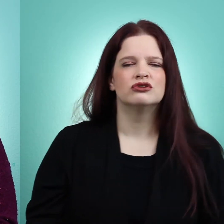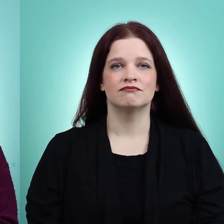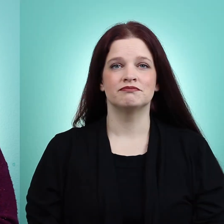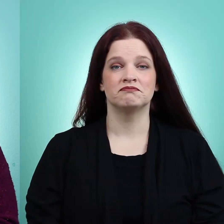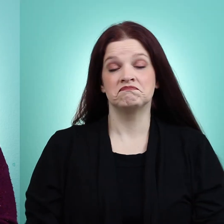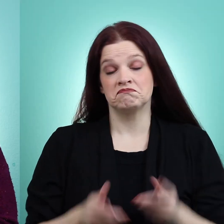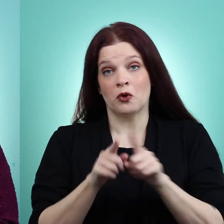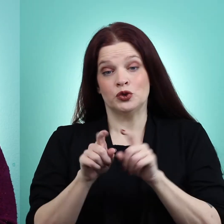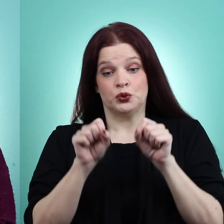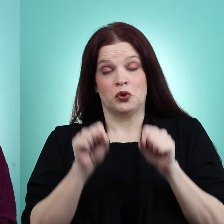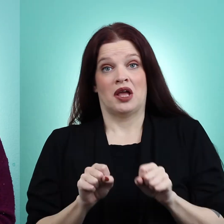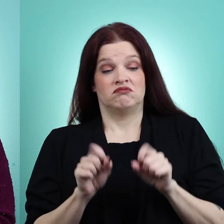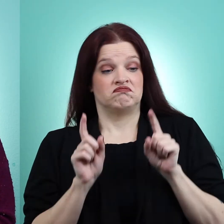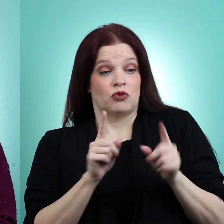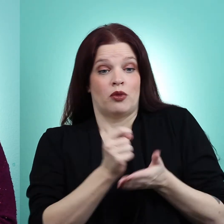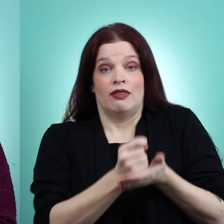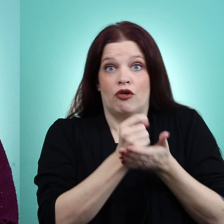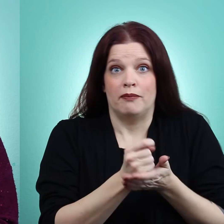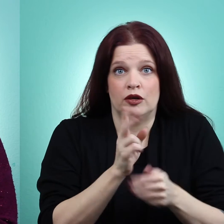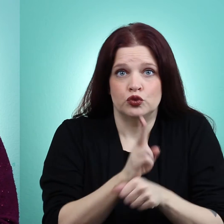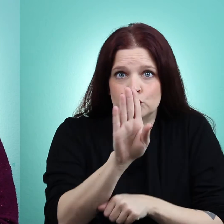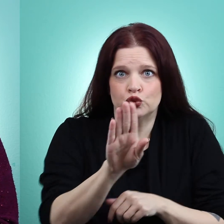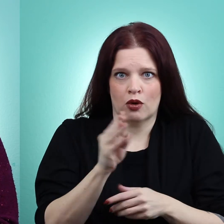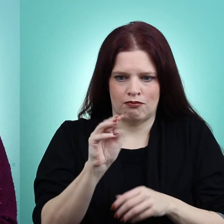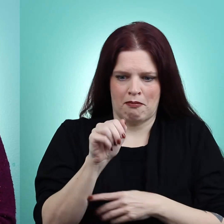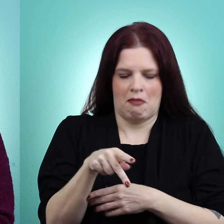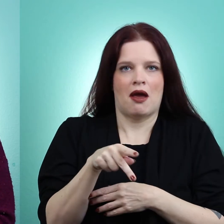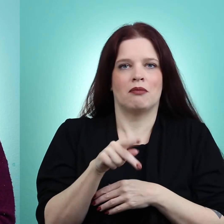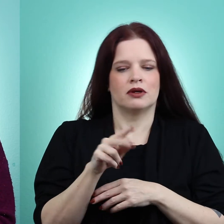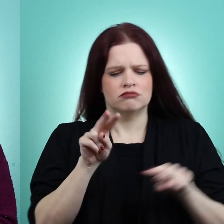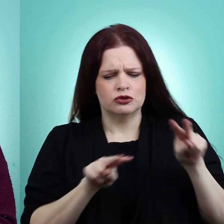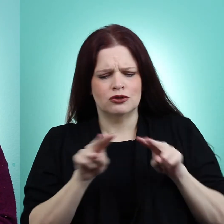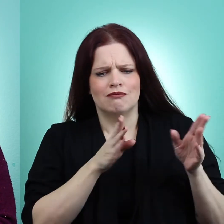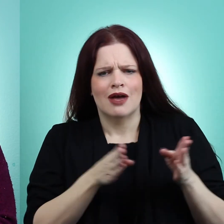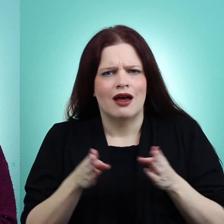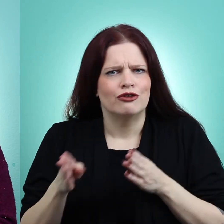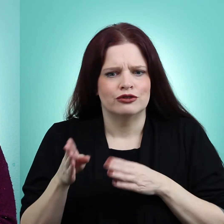Another thing you can do with your genogram is take it to therapy. Your therapist can help you look for some patterns that you may not be aware of.